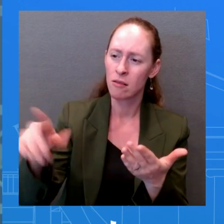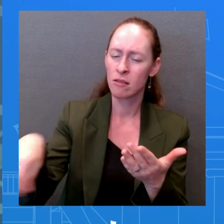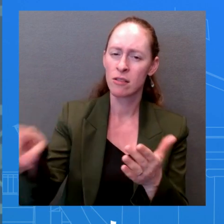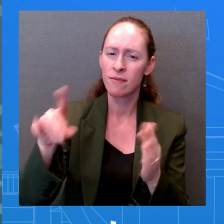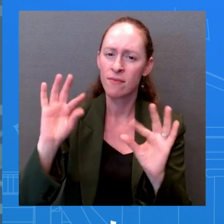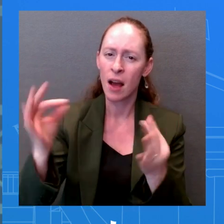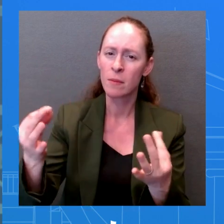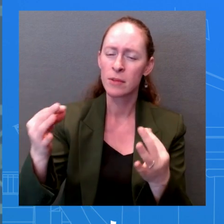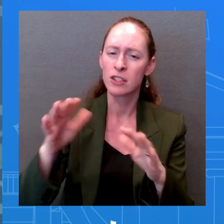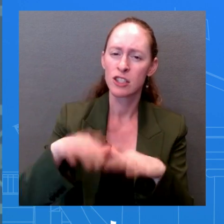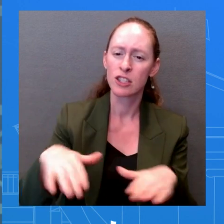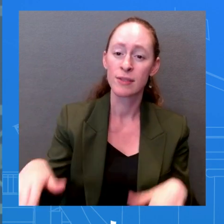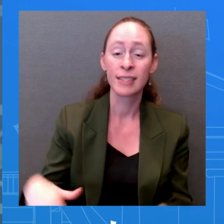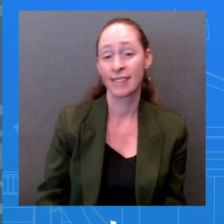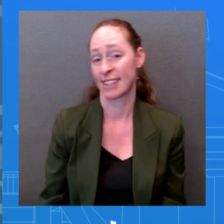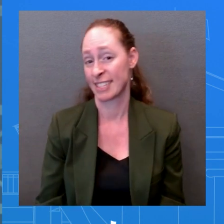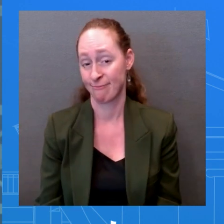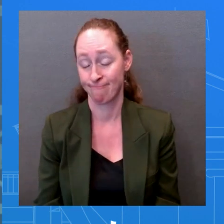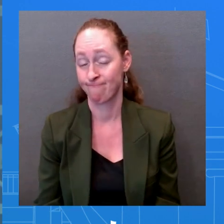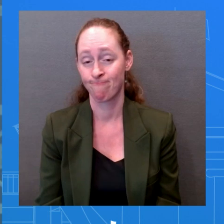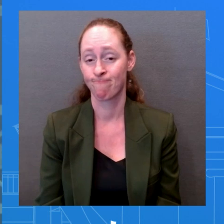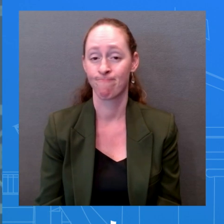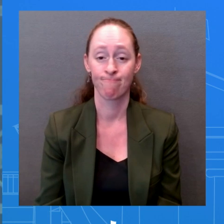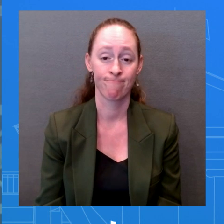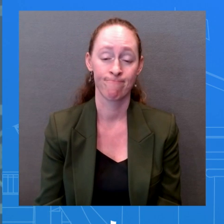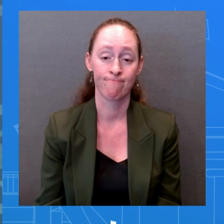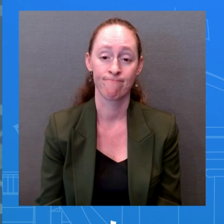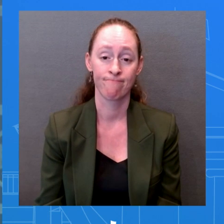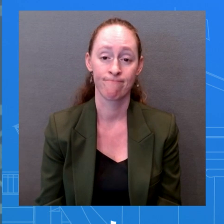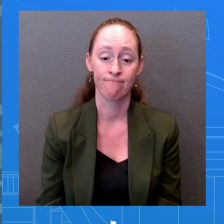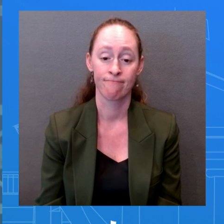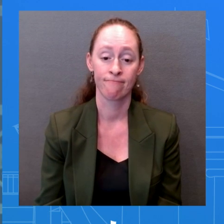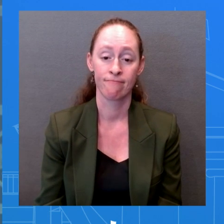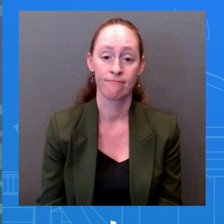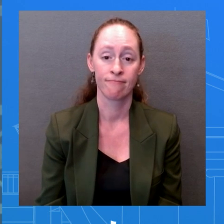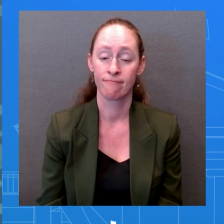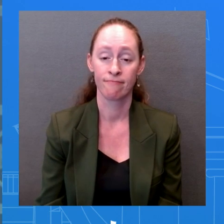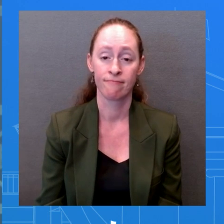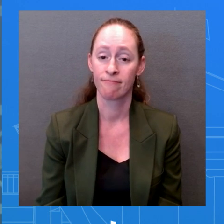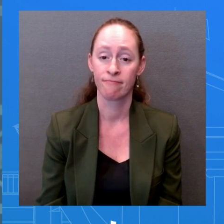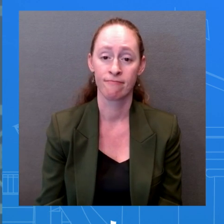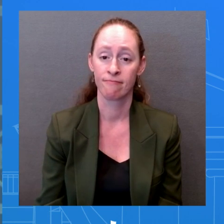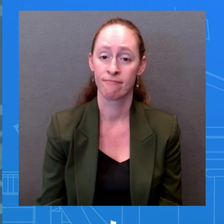these are families that are including children. All right. Go ahead.